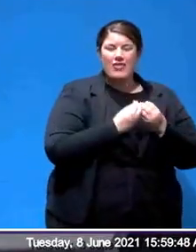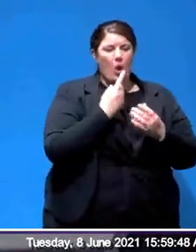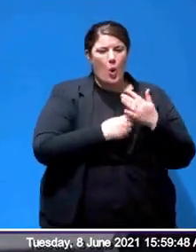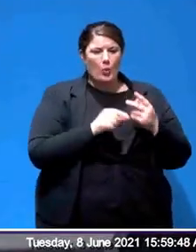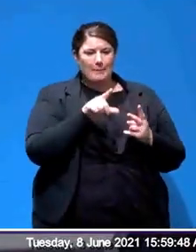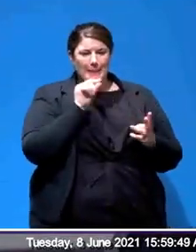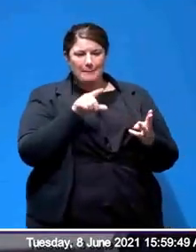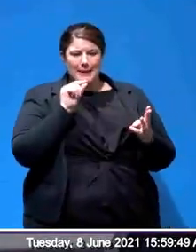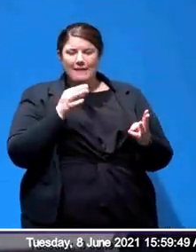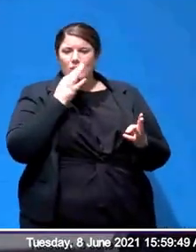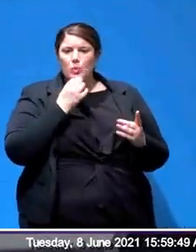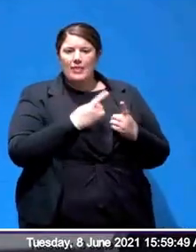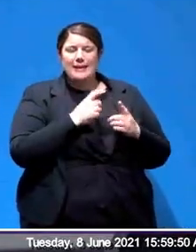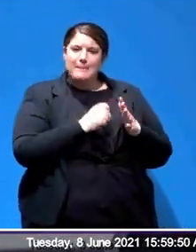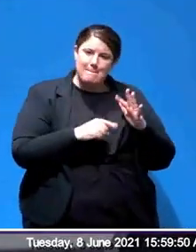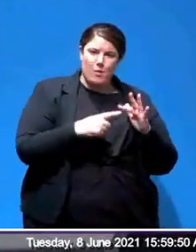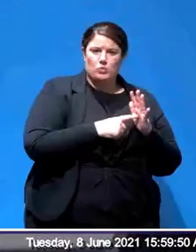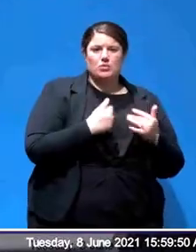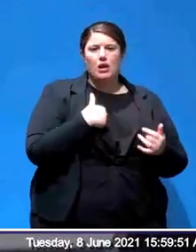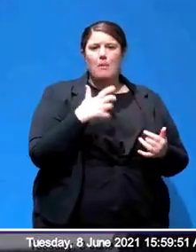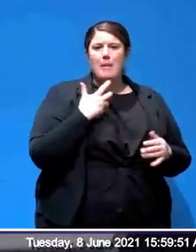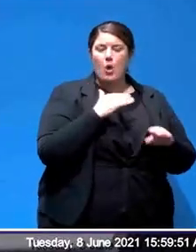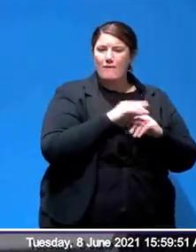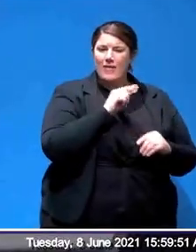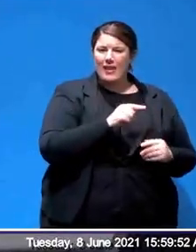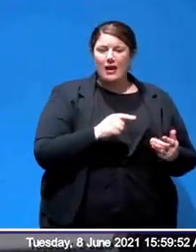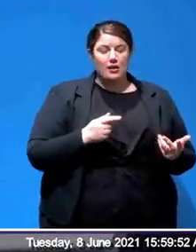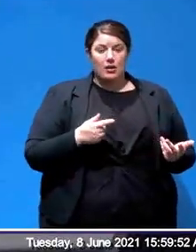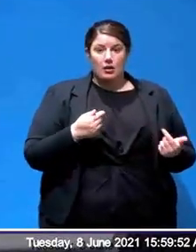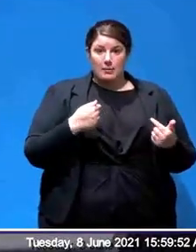Again, that's something else that as a Director of the service, I don't want to hear that families are